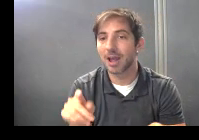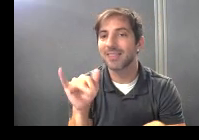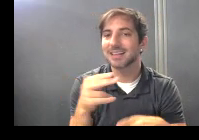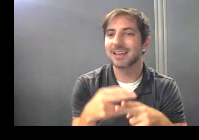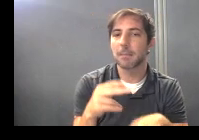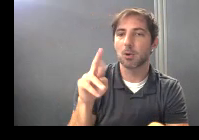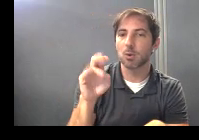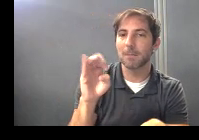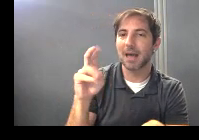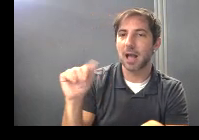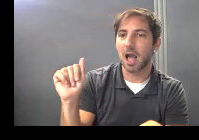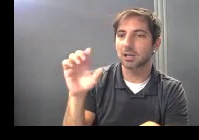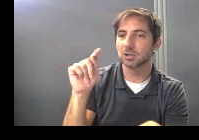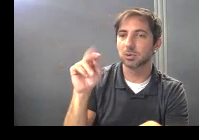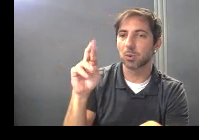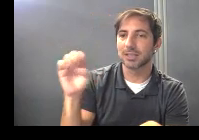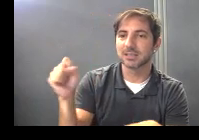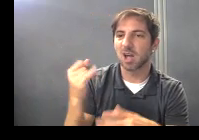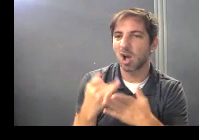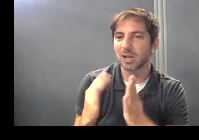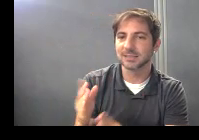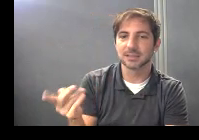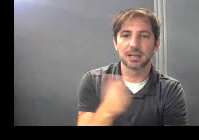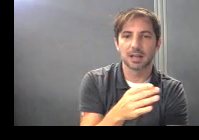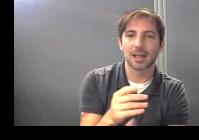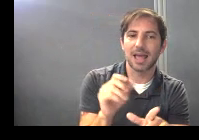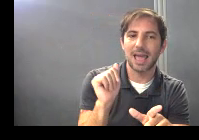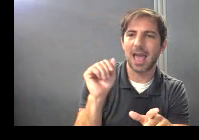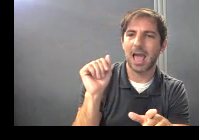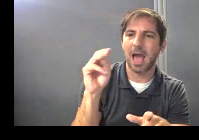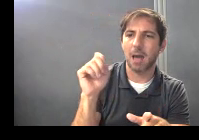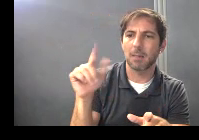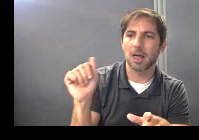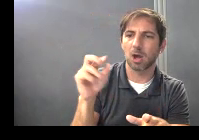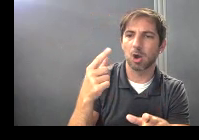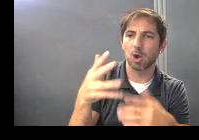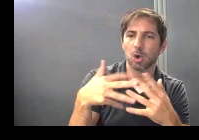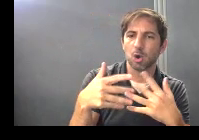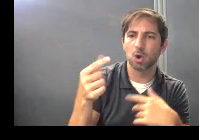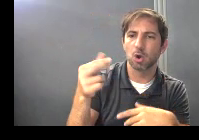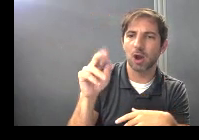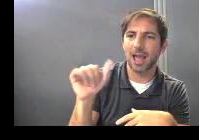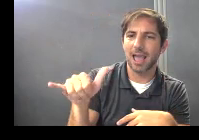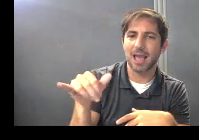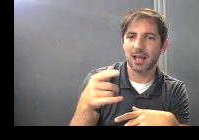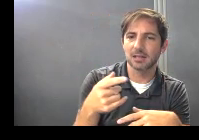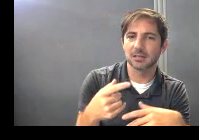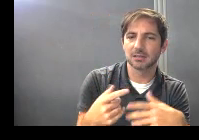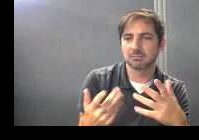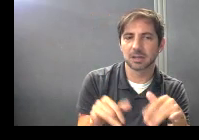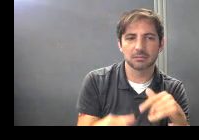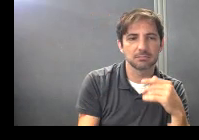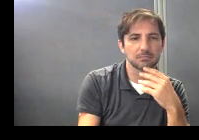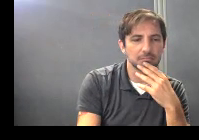AN ARTIST. ON THE RIGHT IS A CONSULTANT IN ACCESSIBILITY.